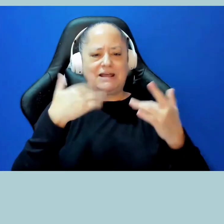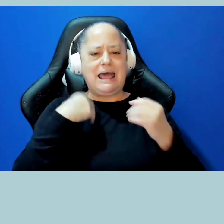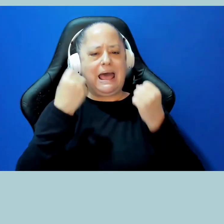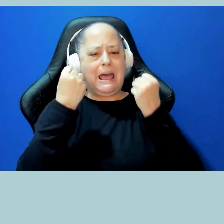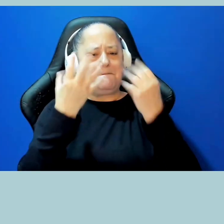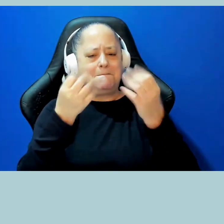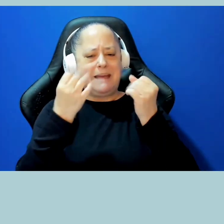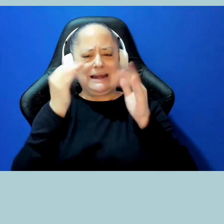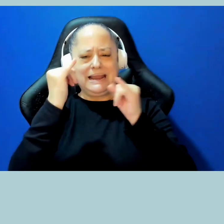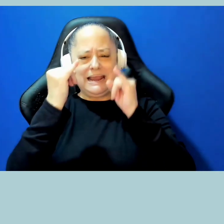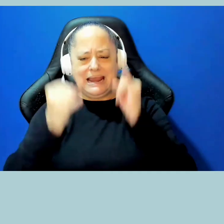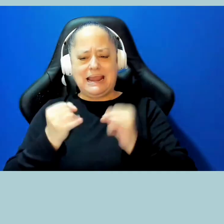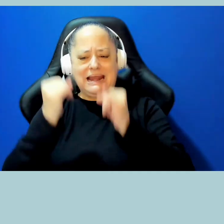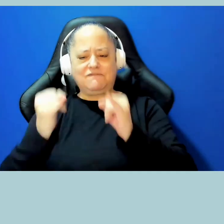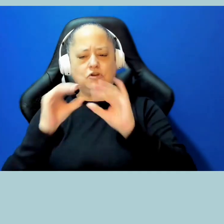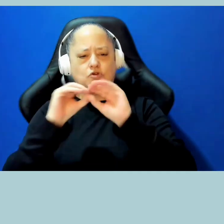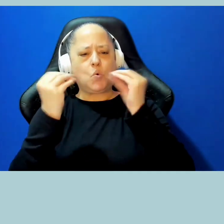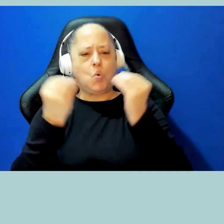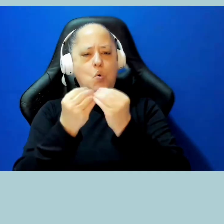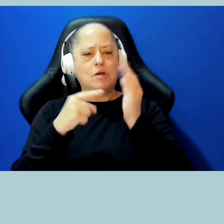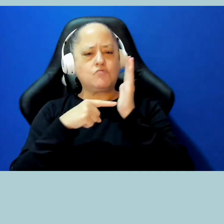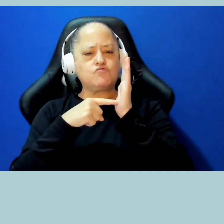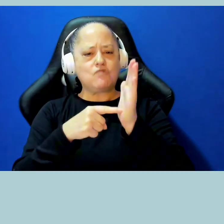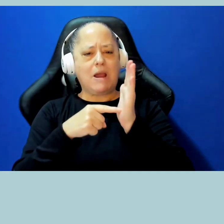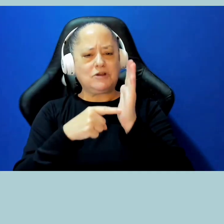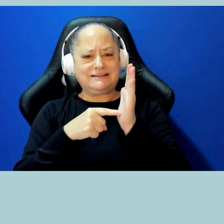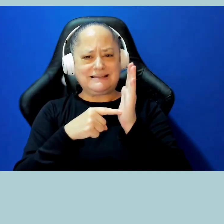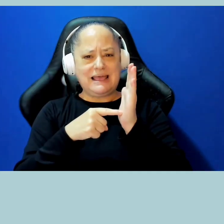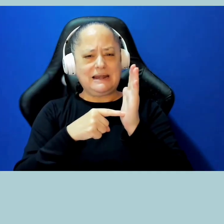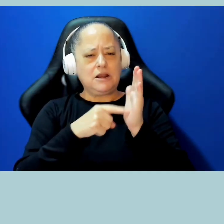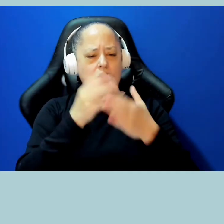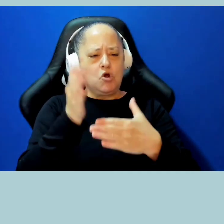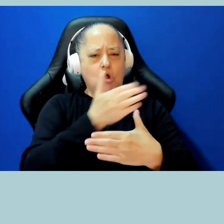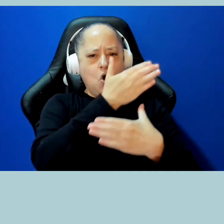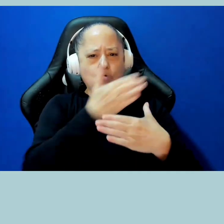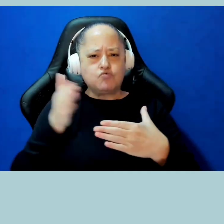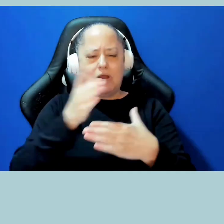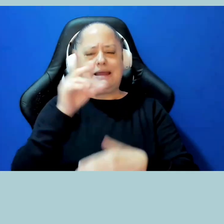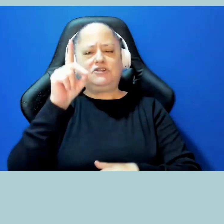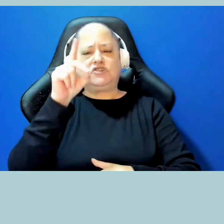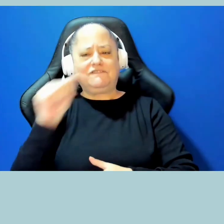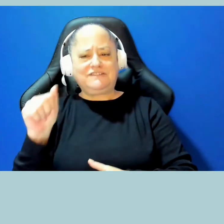and many organizations representing you know a range of disability conditions all sorts of things who